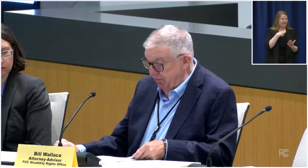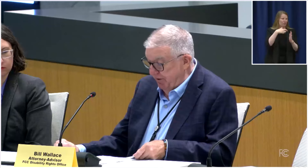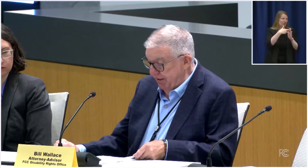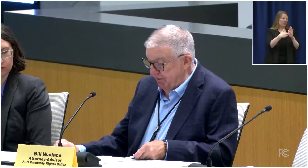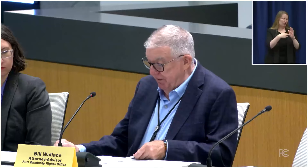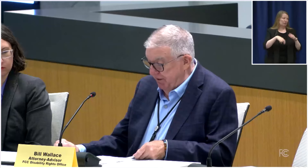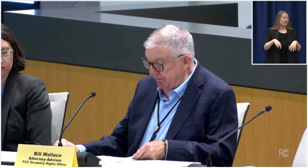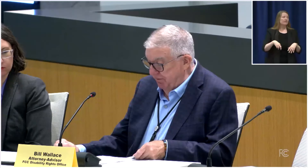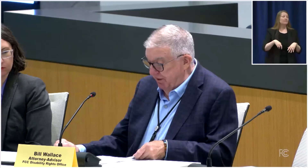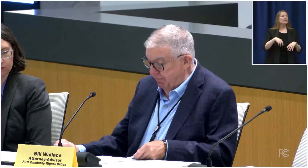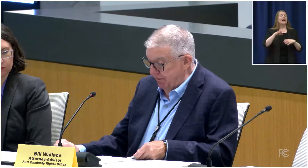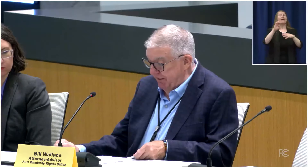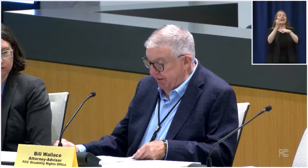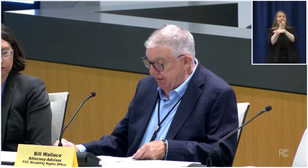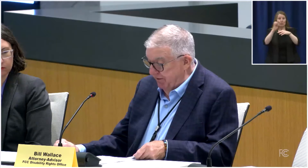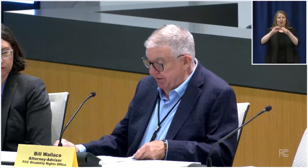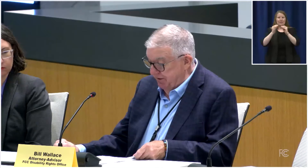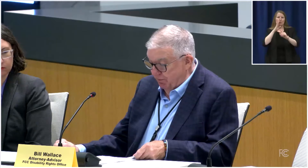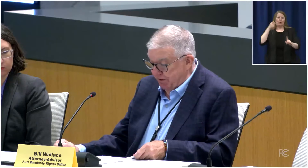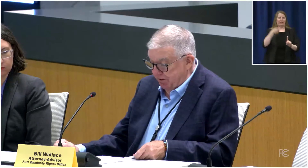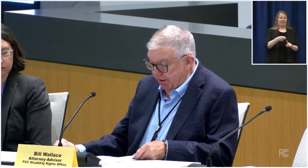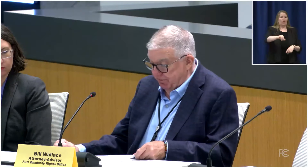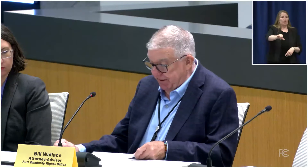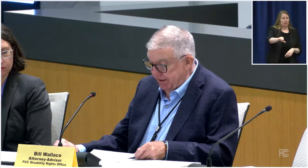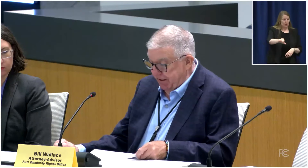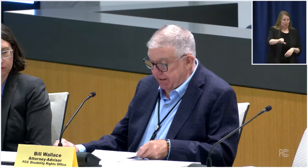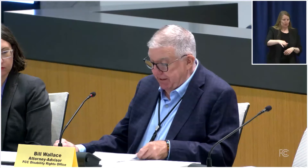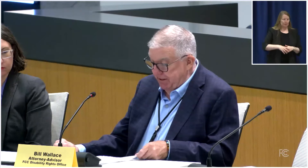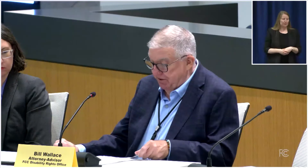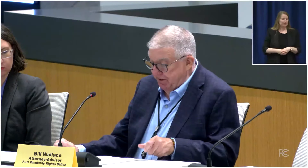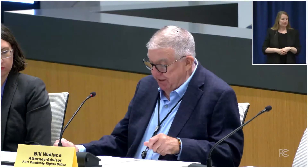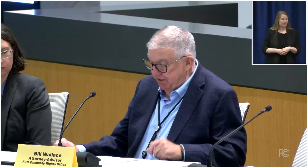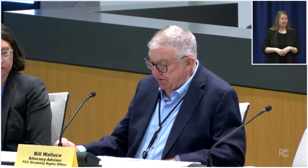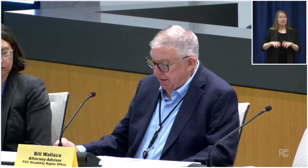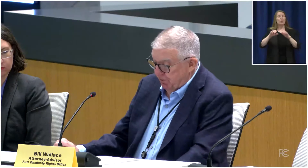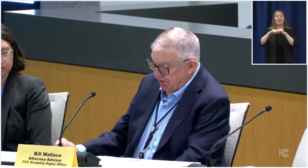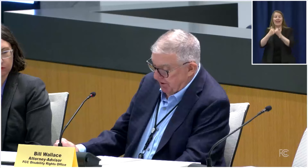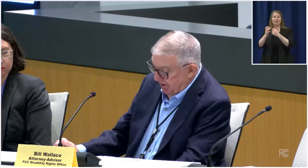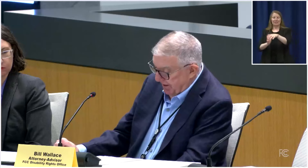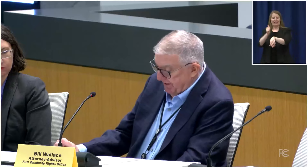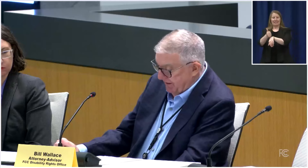ORGANIZATION OR GOVERNMENT AGENCY FOR USE BY EMPLOYEES IN PRIVATE AREAS OF THE